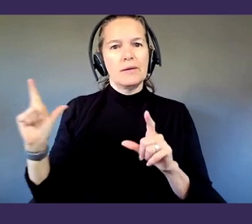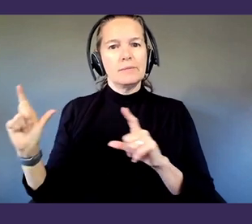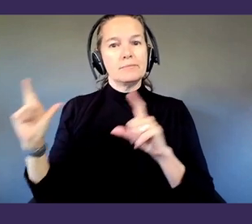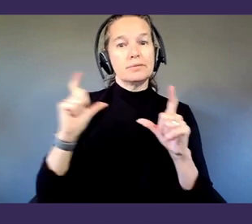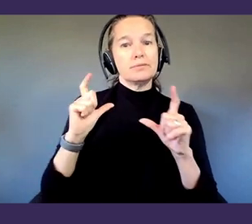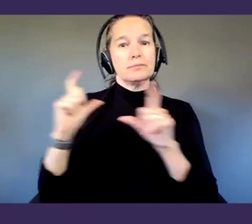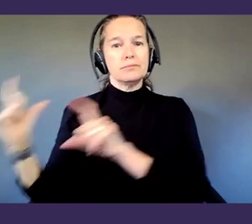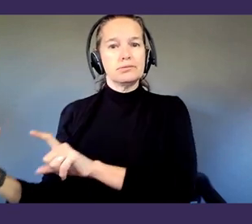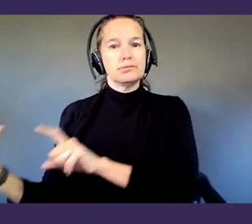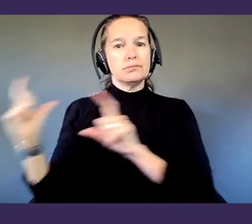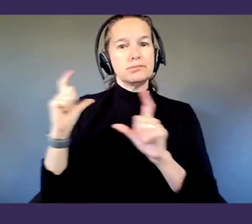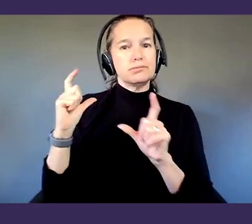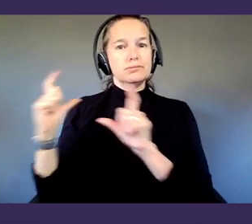All right, so having said that,